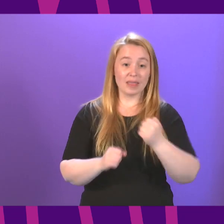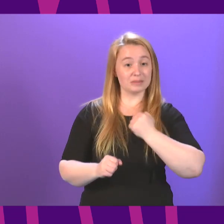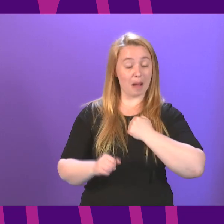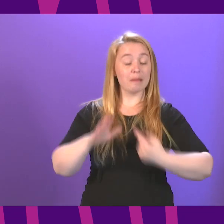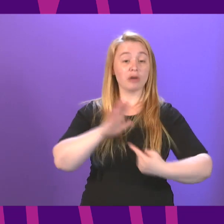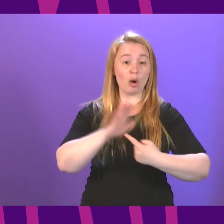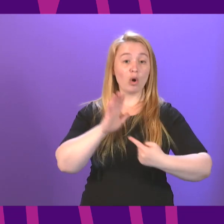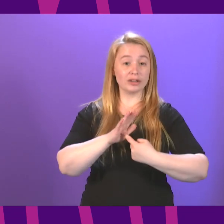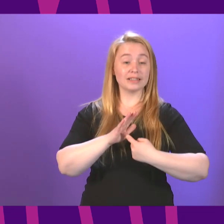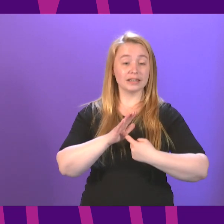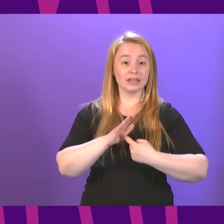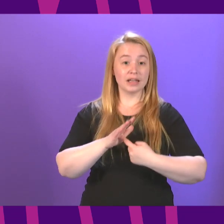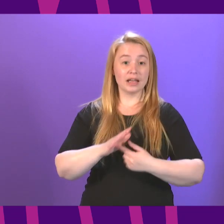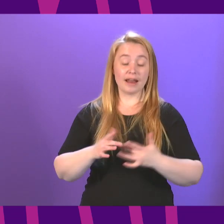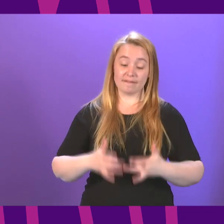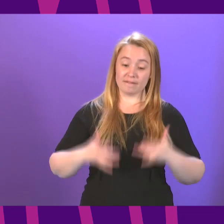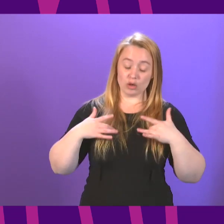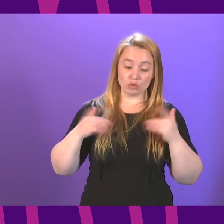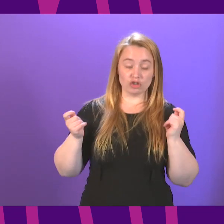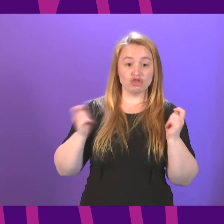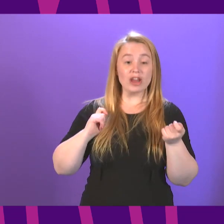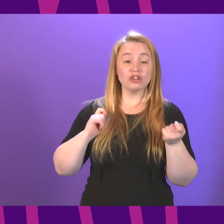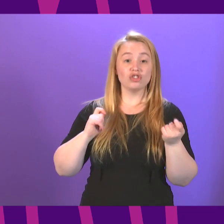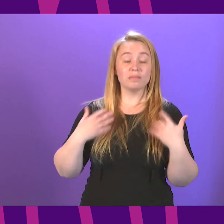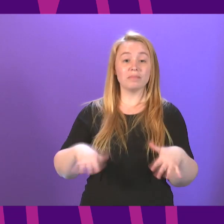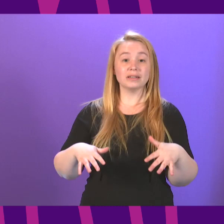The crisis changes our perspective. It has changed my perspective and, as we come back from the